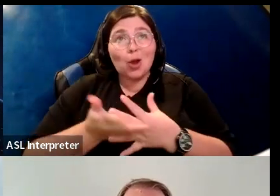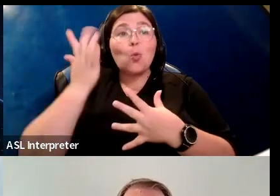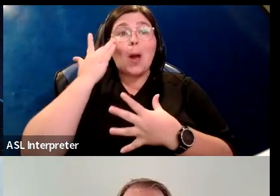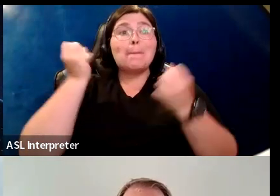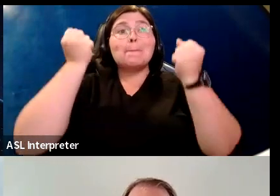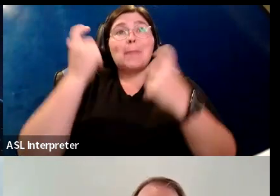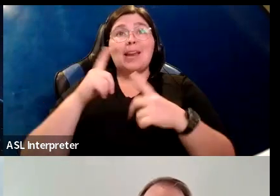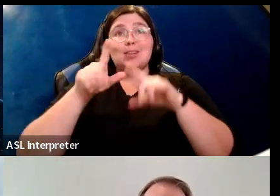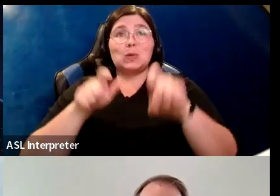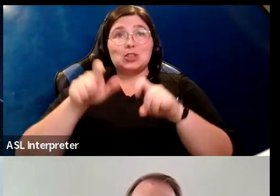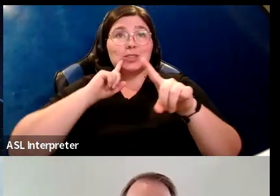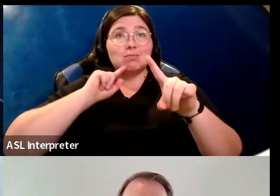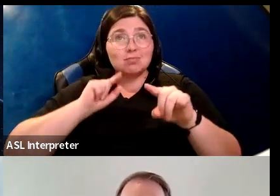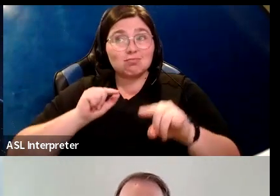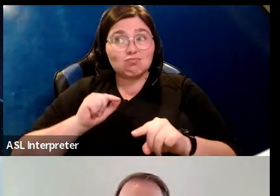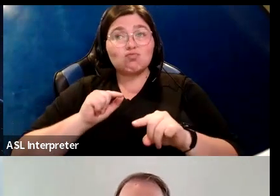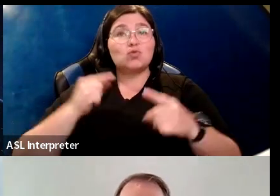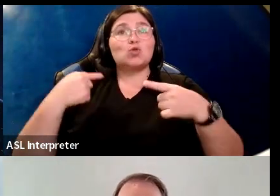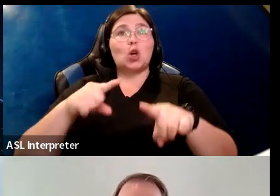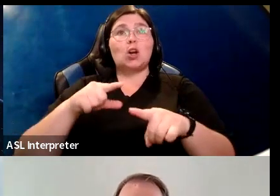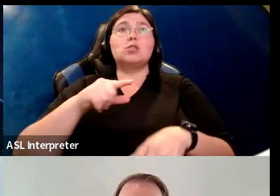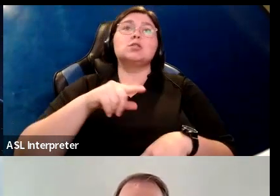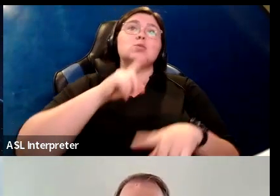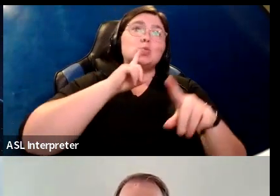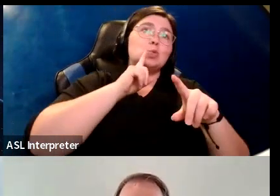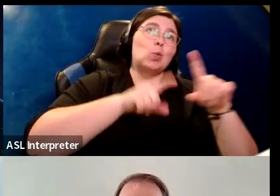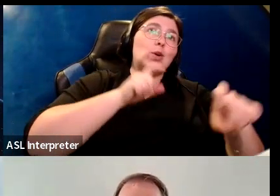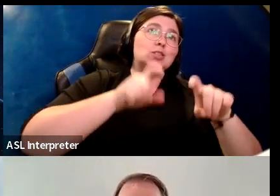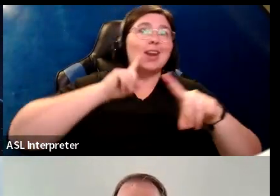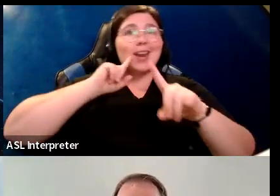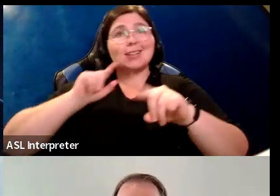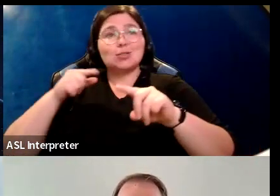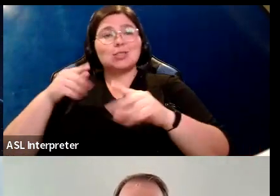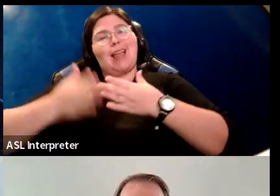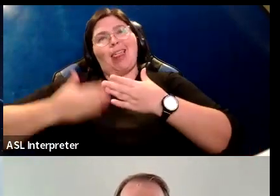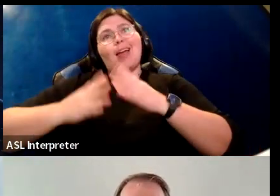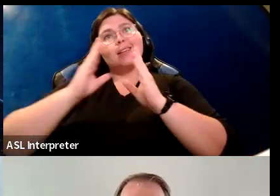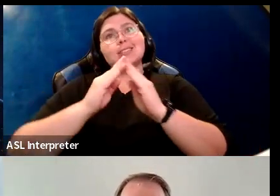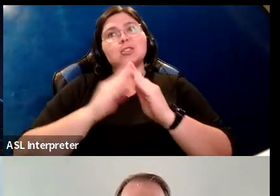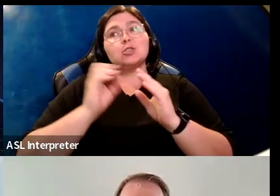as we can during the Q&A session at the end. So do feel free to use that tab.